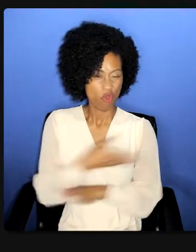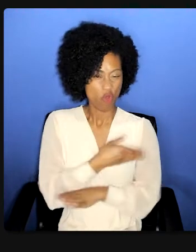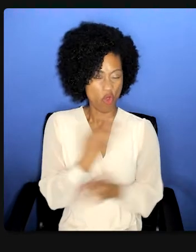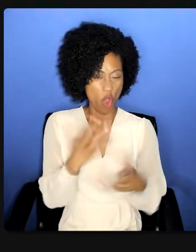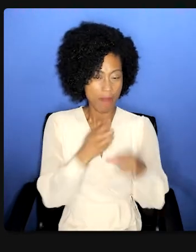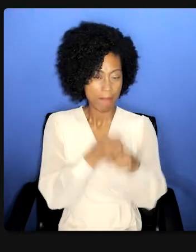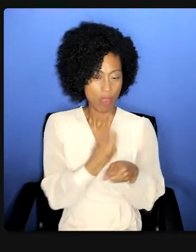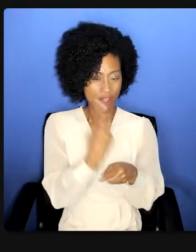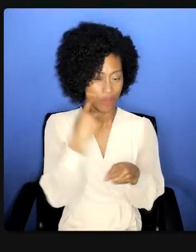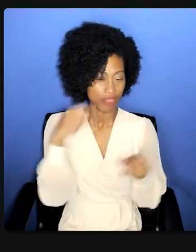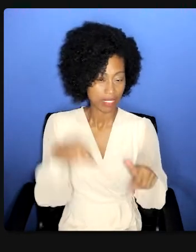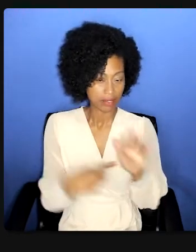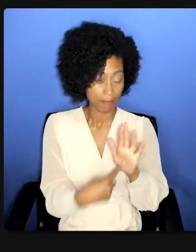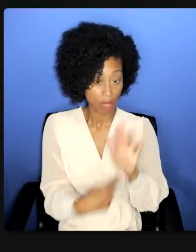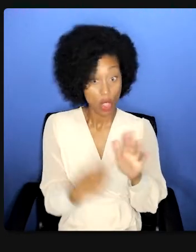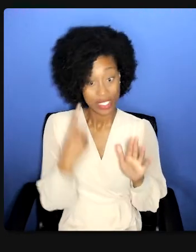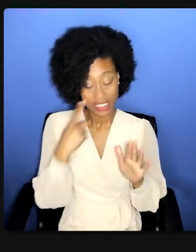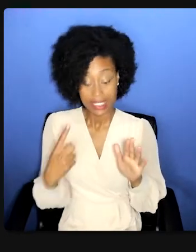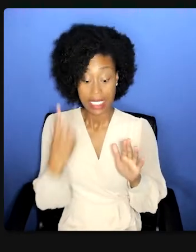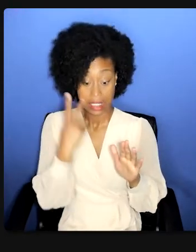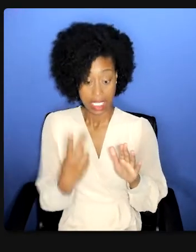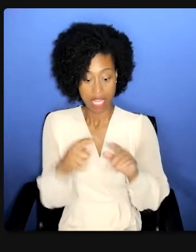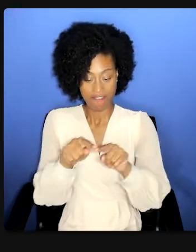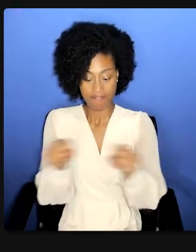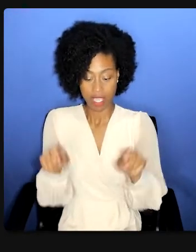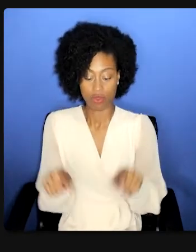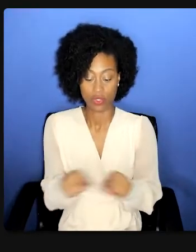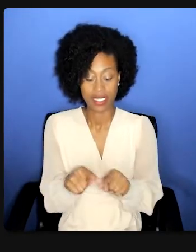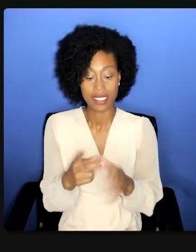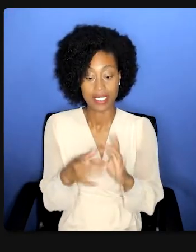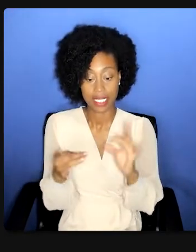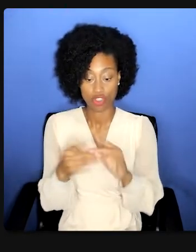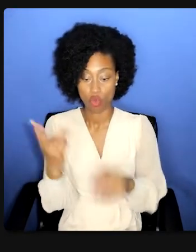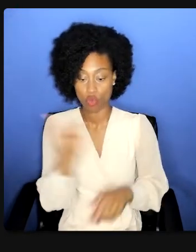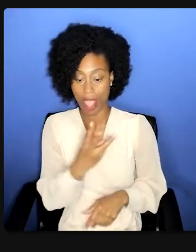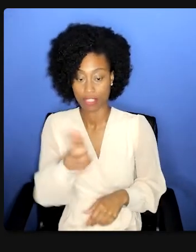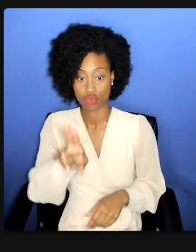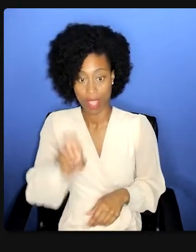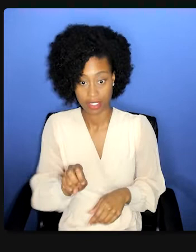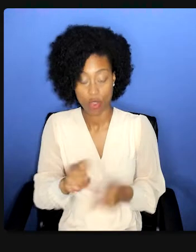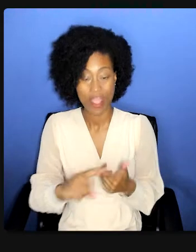We can see that this build supports West US. And we have configured one standing by